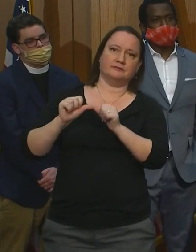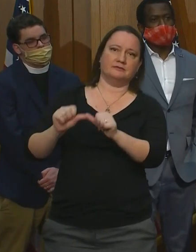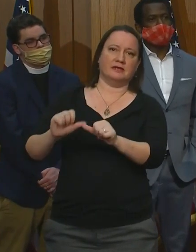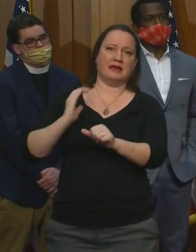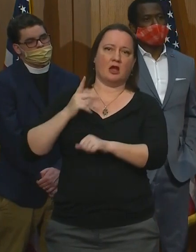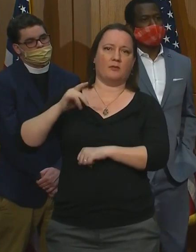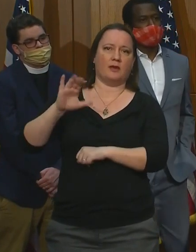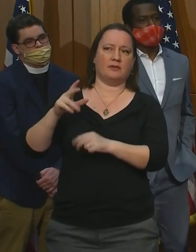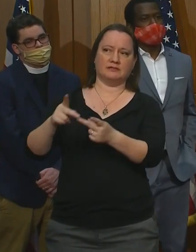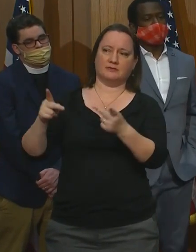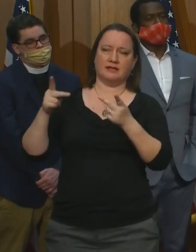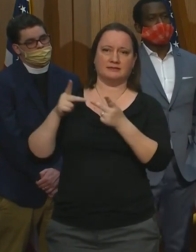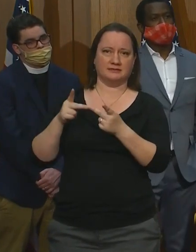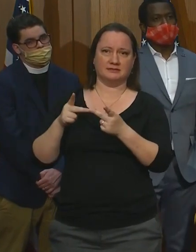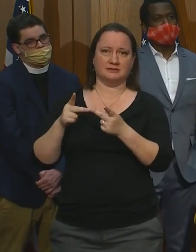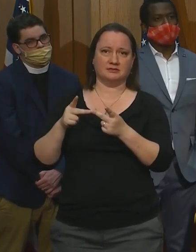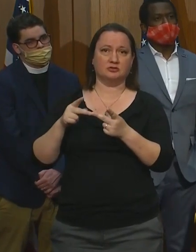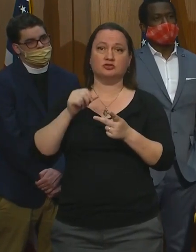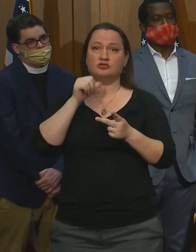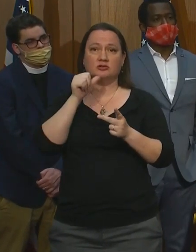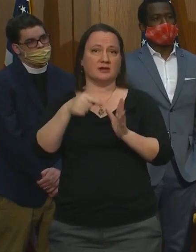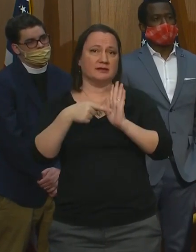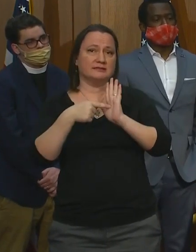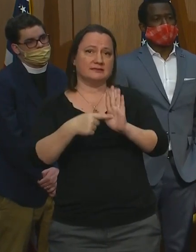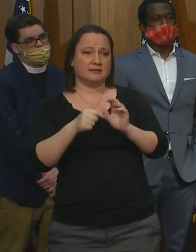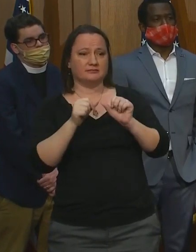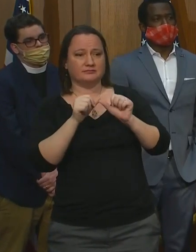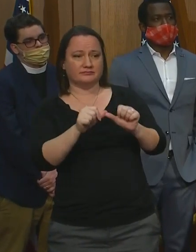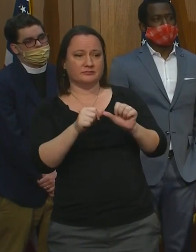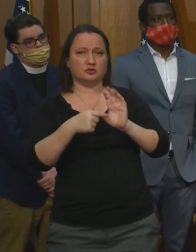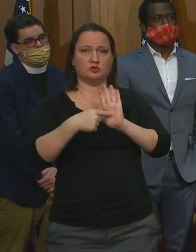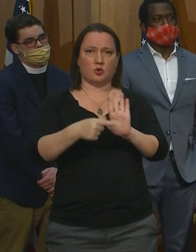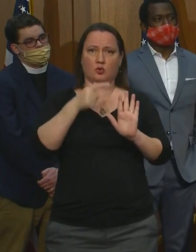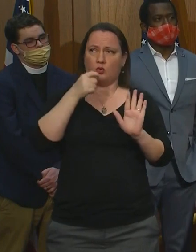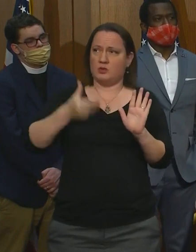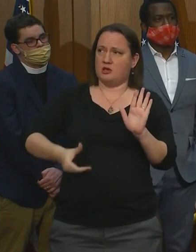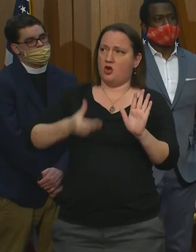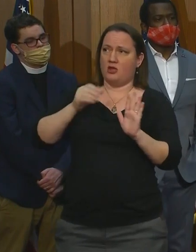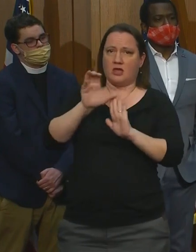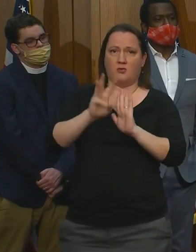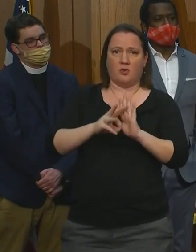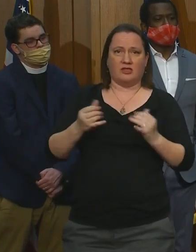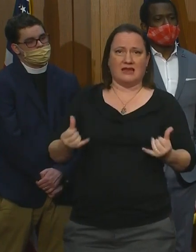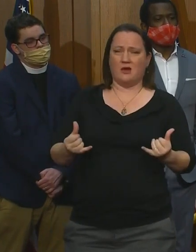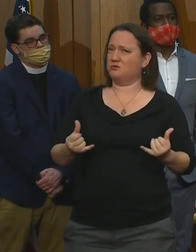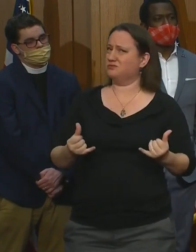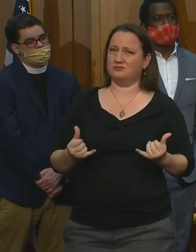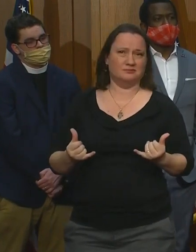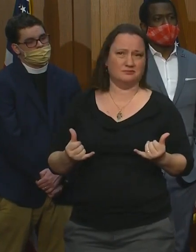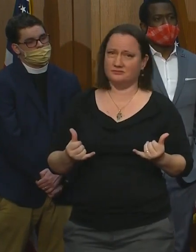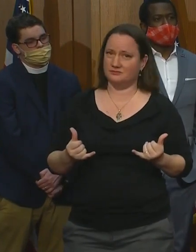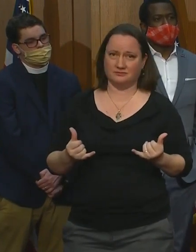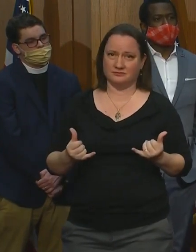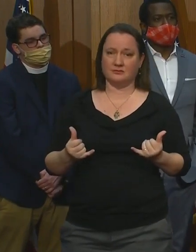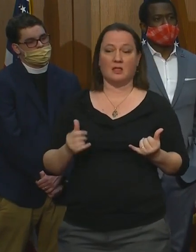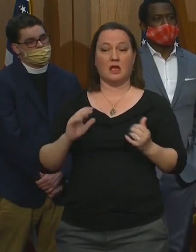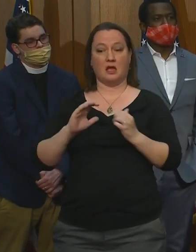BELONG IN OUR PUBLIC SPACES. THEY DO NOT DESERVE TO STAND AS A REPRESENTATION OF OUR